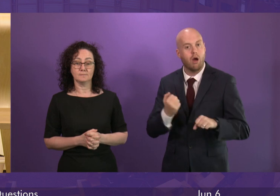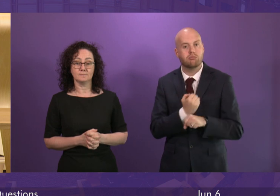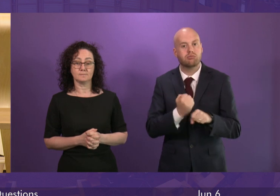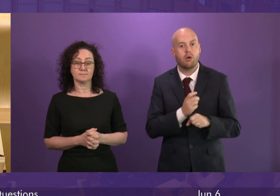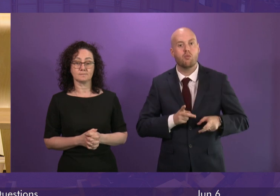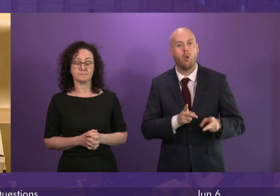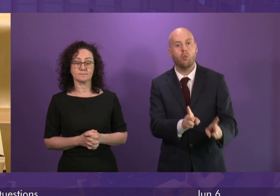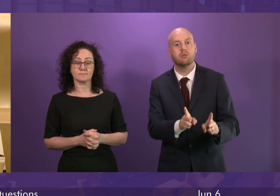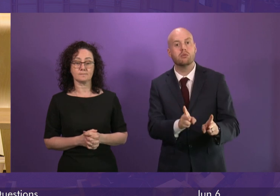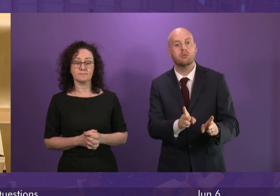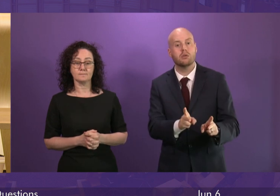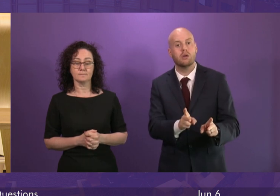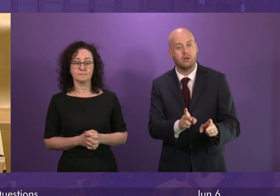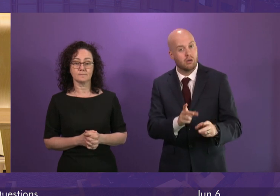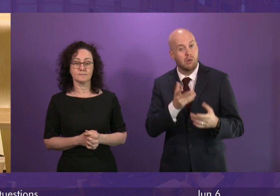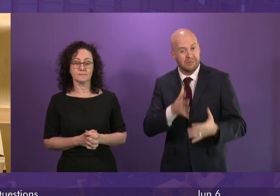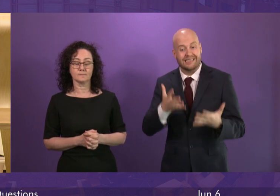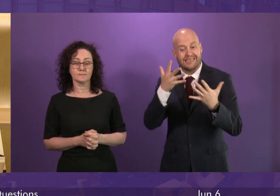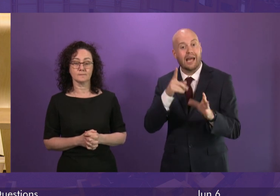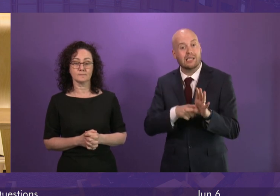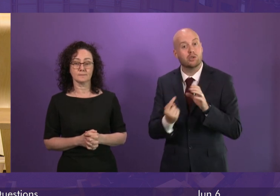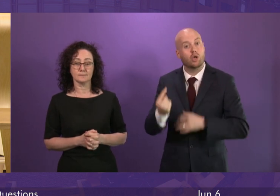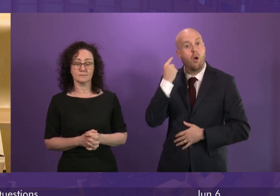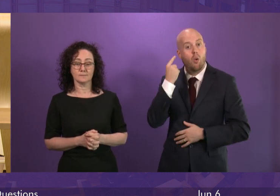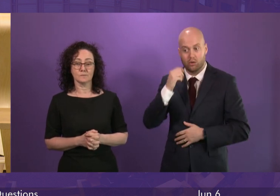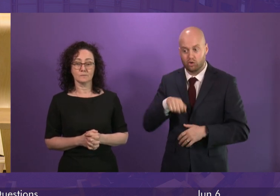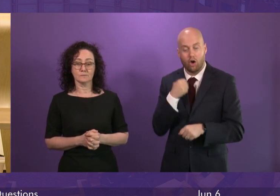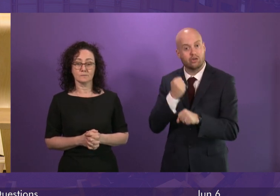since the Scottish Government promised significant investment to ensure that “railway travel